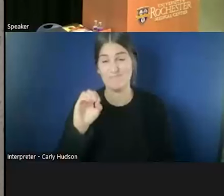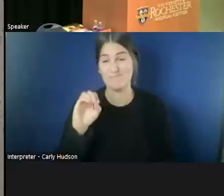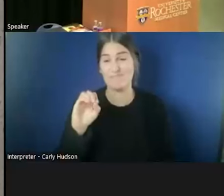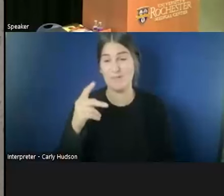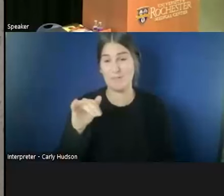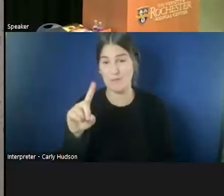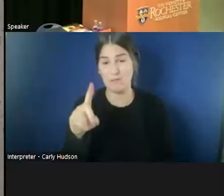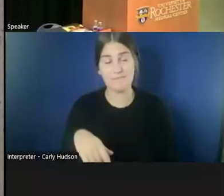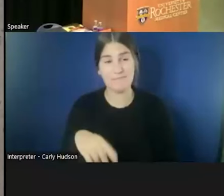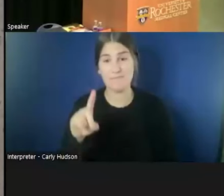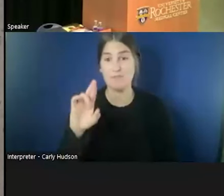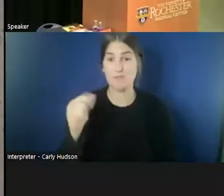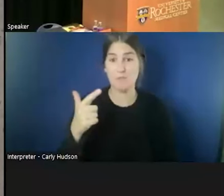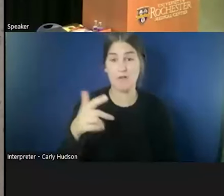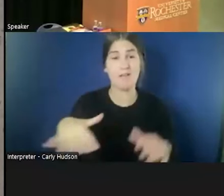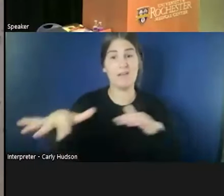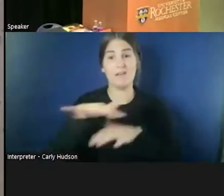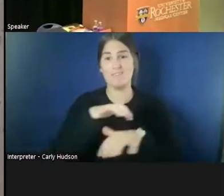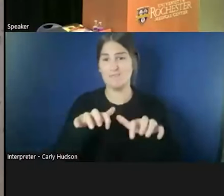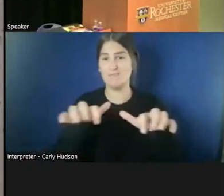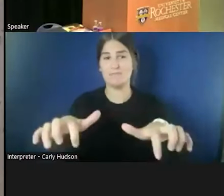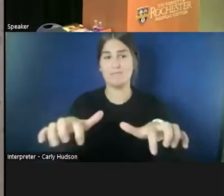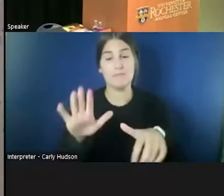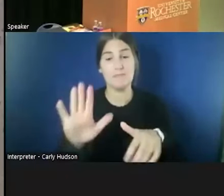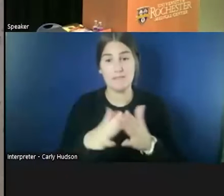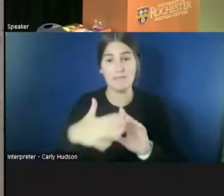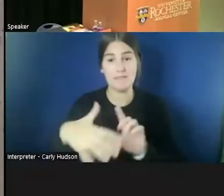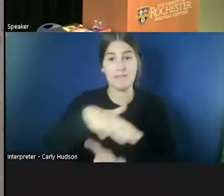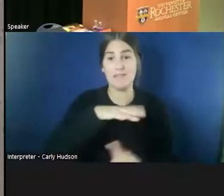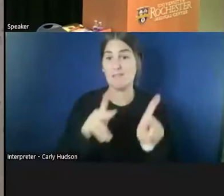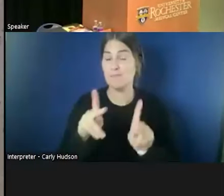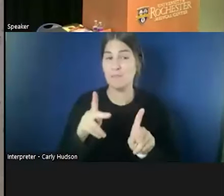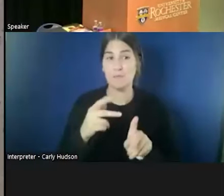in their neighborhood on a daily basis many of those using are not even Latino but they are